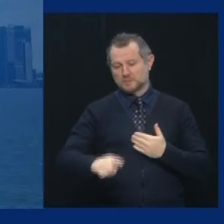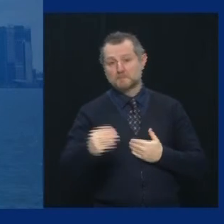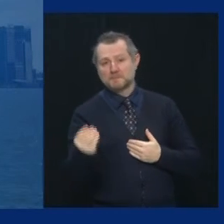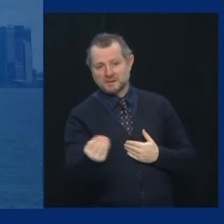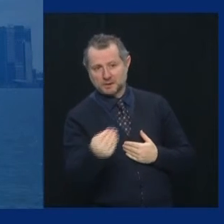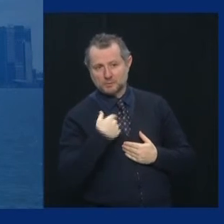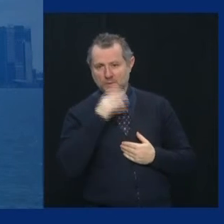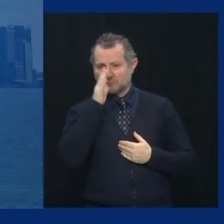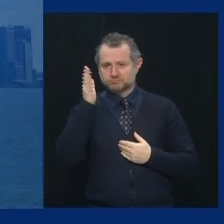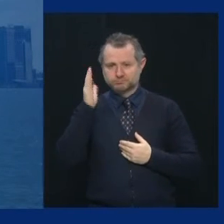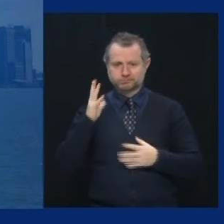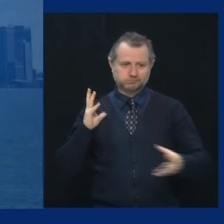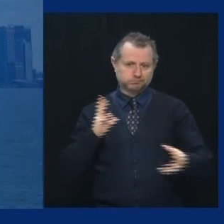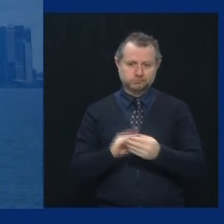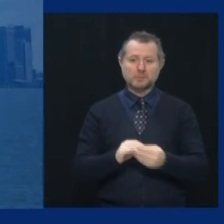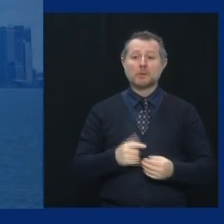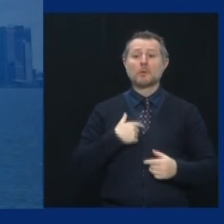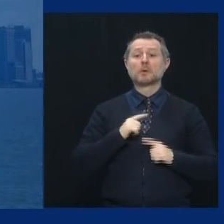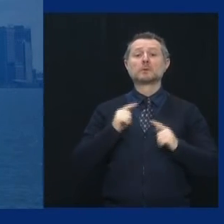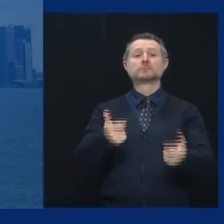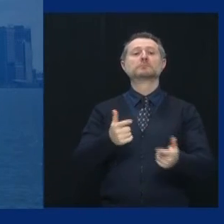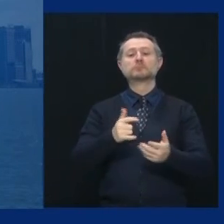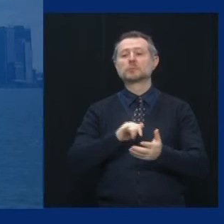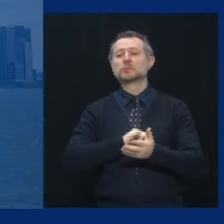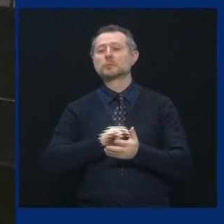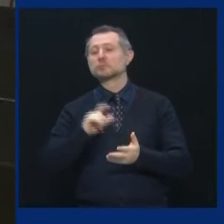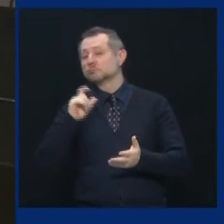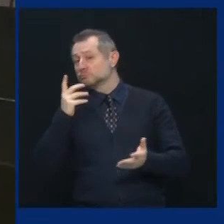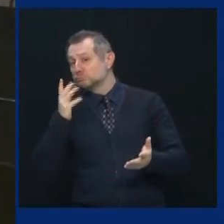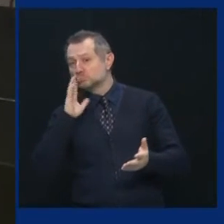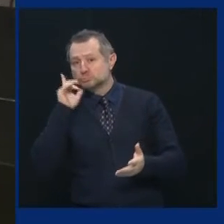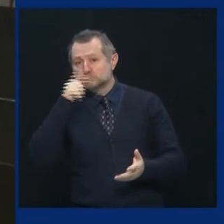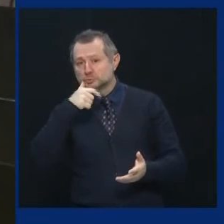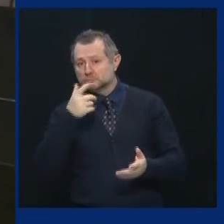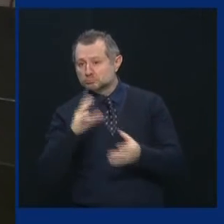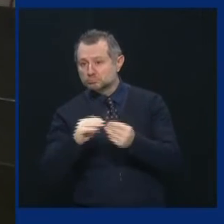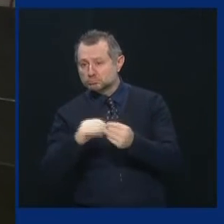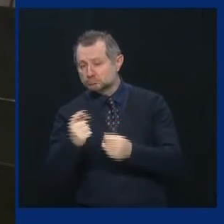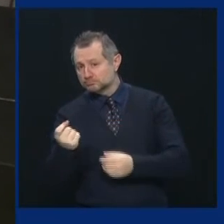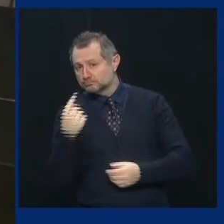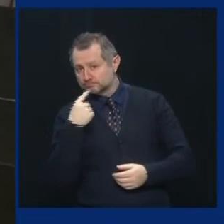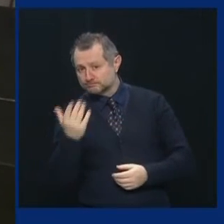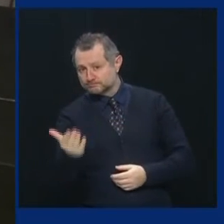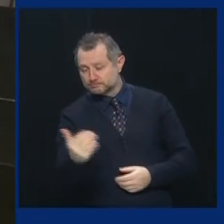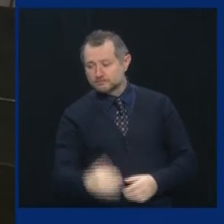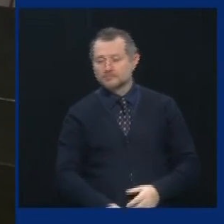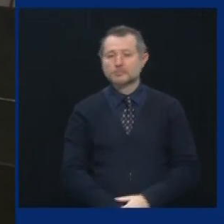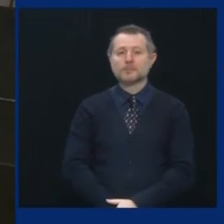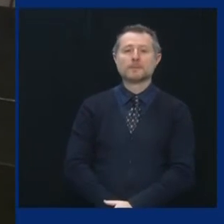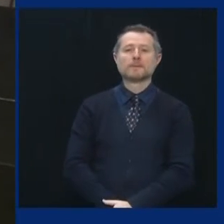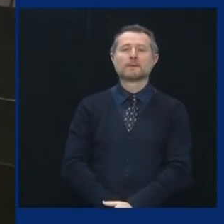AND ADJUST TO THE TIMES. BUT THAT WILL BE THIS COMING MONDAY.